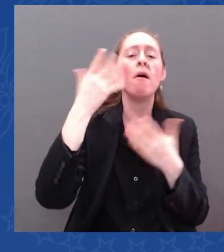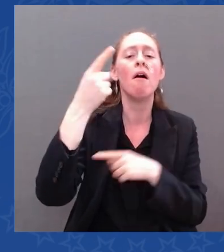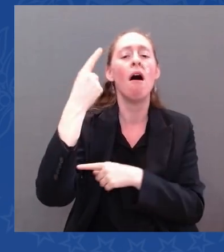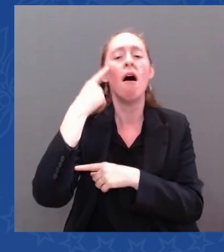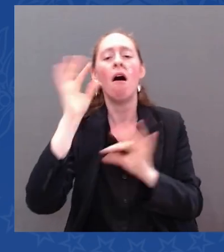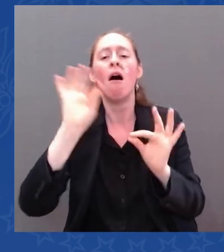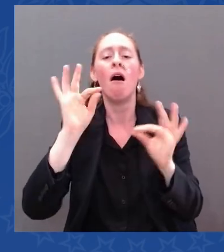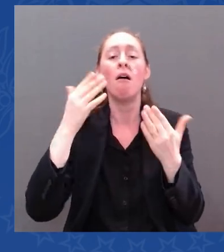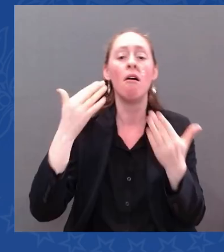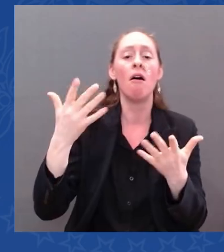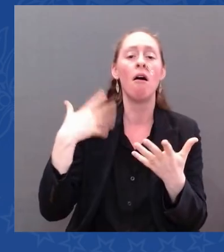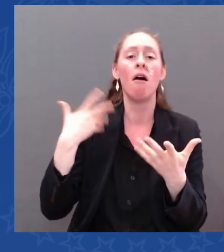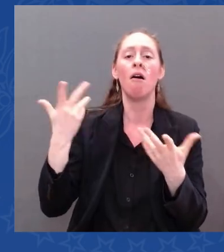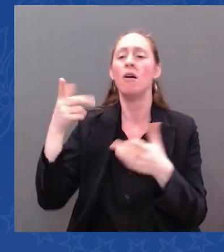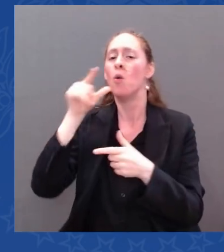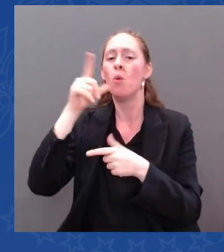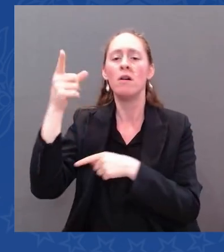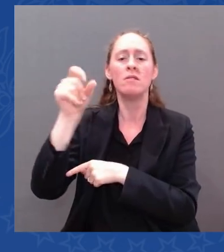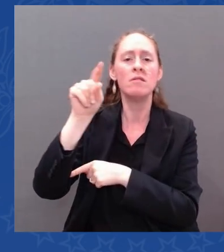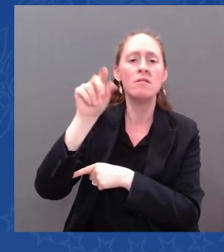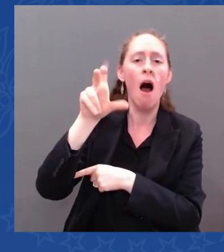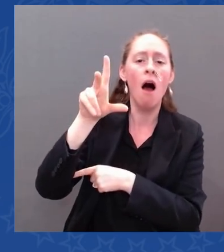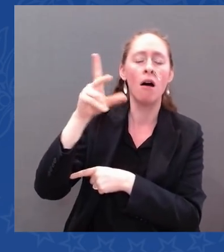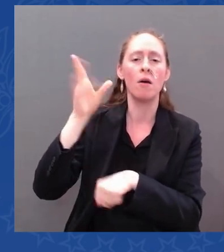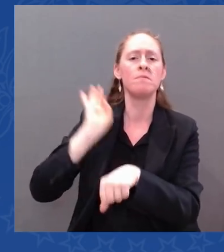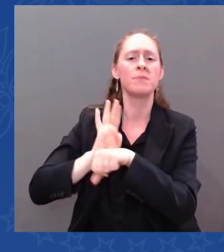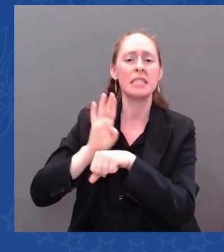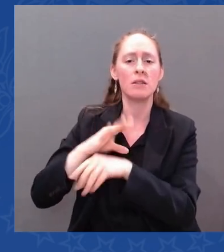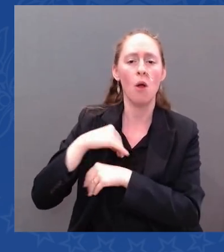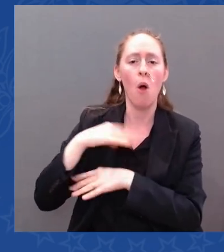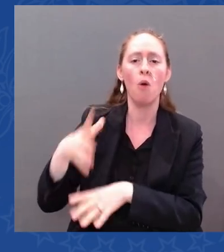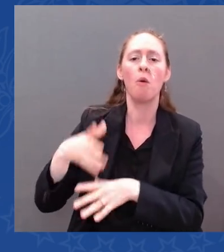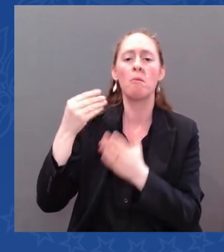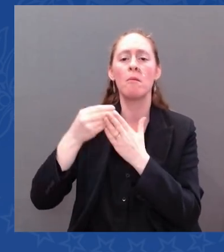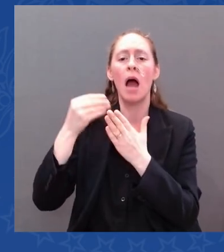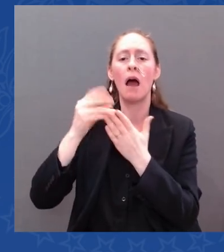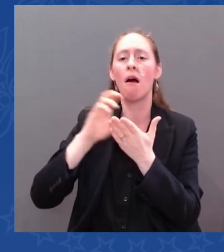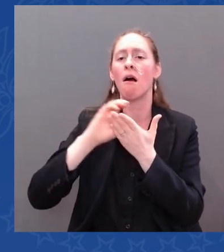And you're not doing that, but I think the inclination -- would be inclined to do that on some occasions.